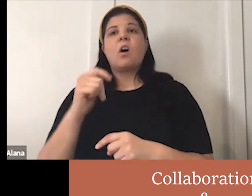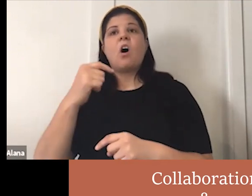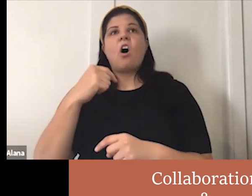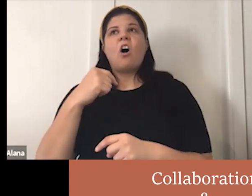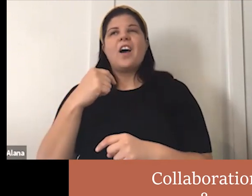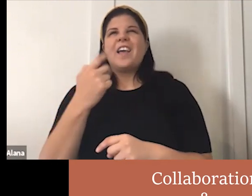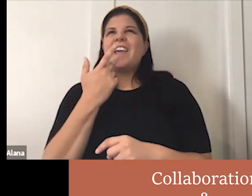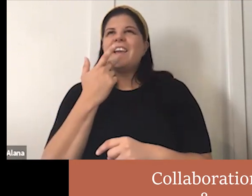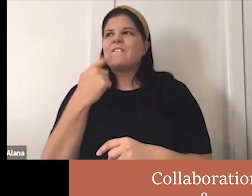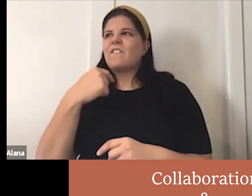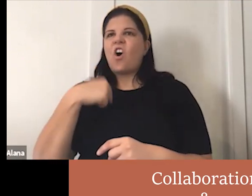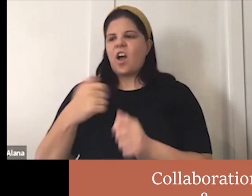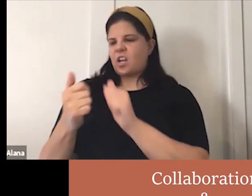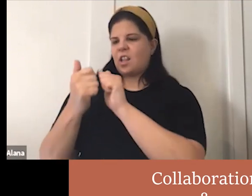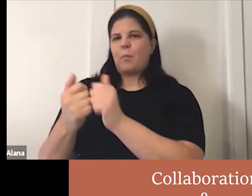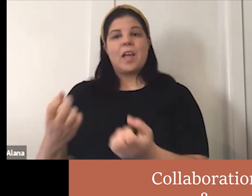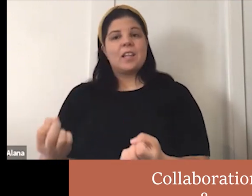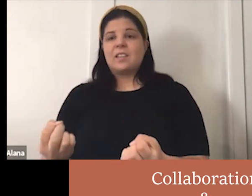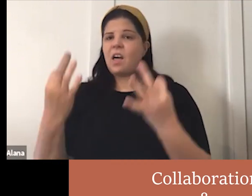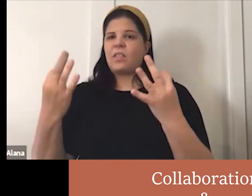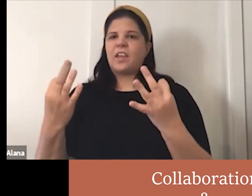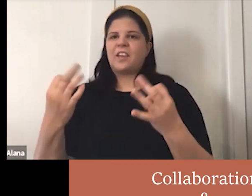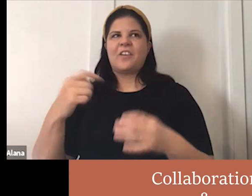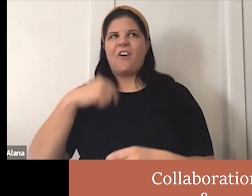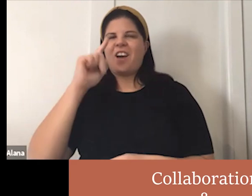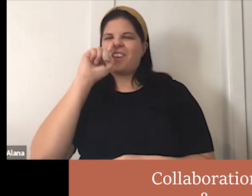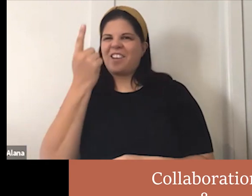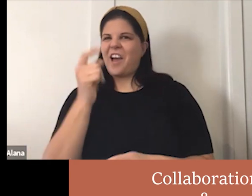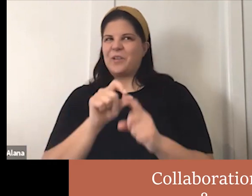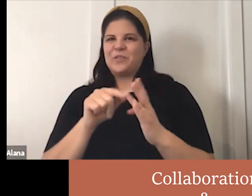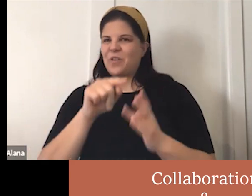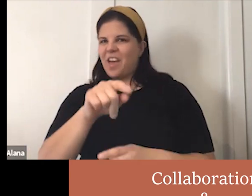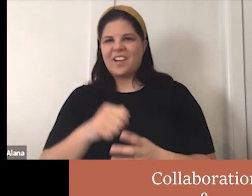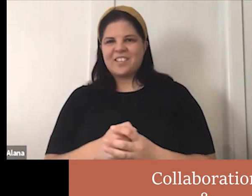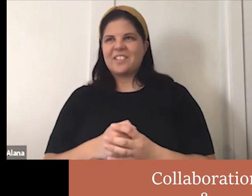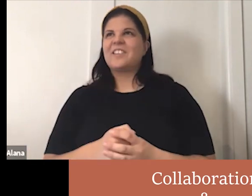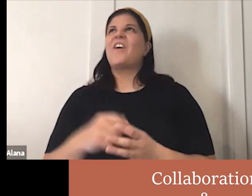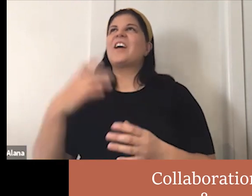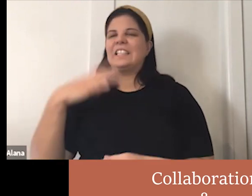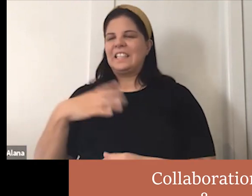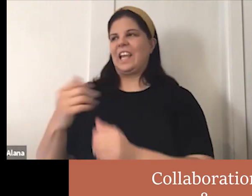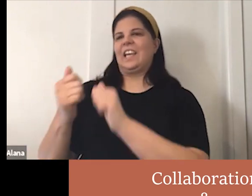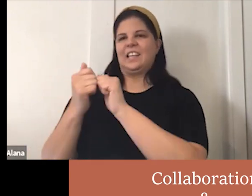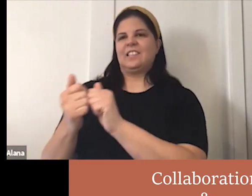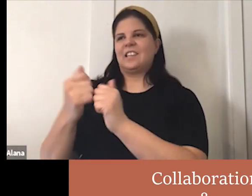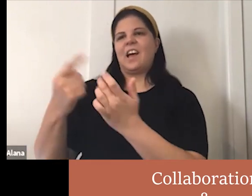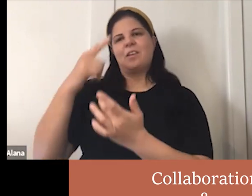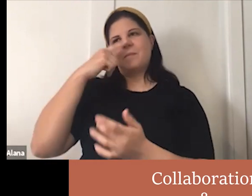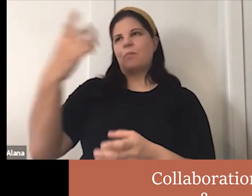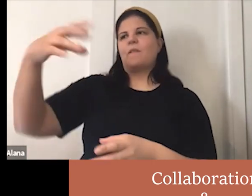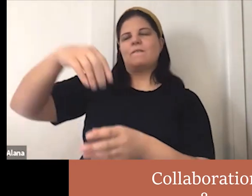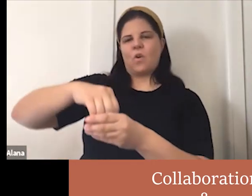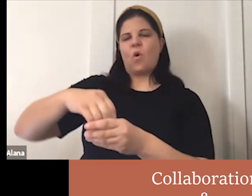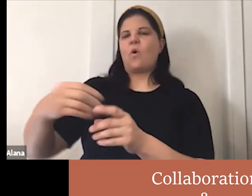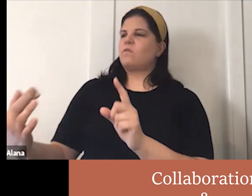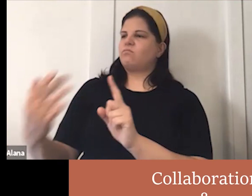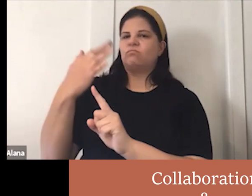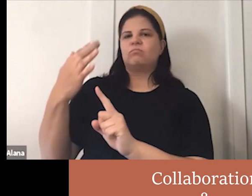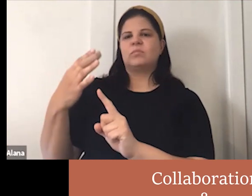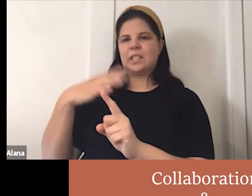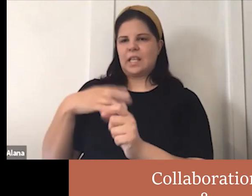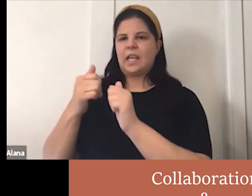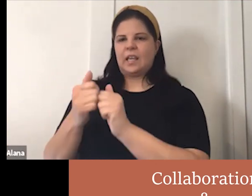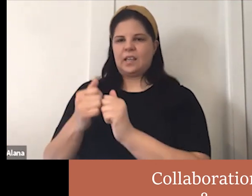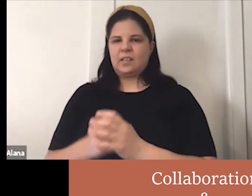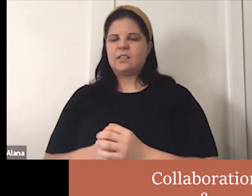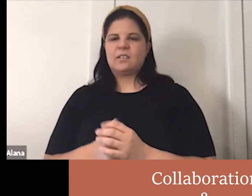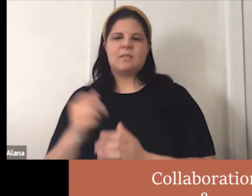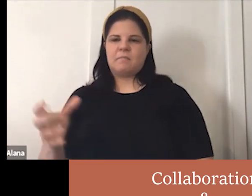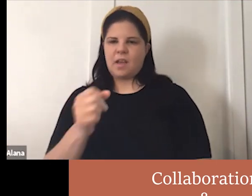I could not complete them, without other people, without working with other people.